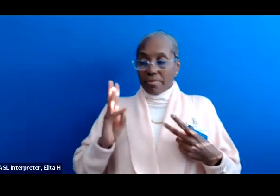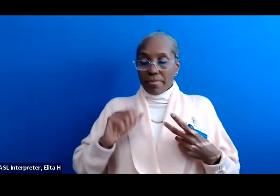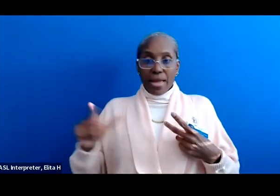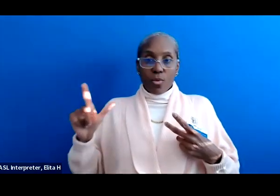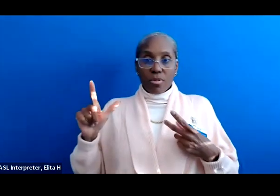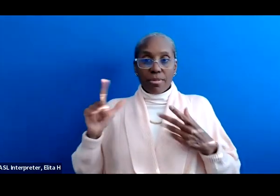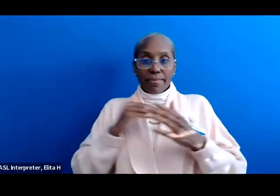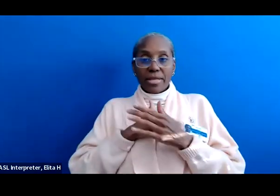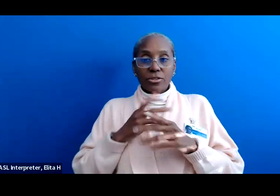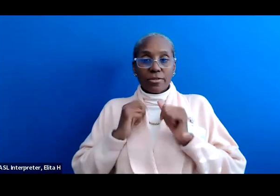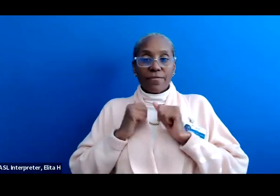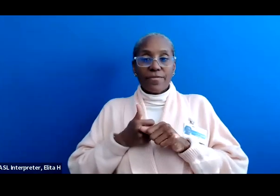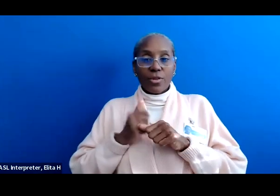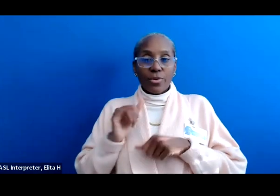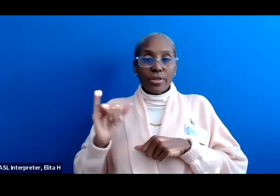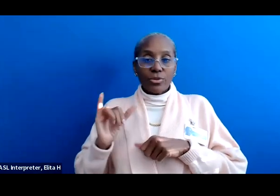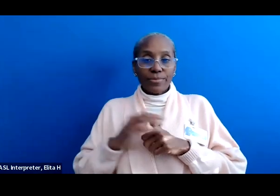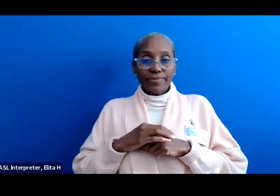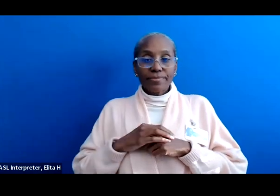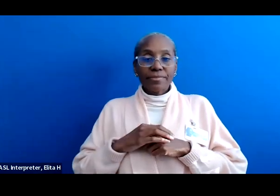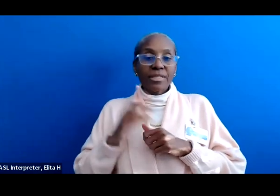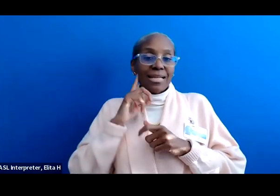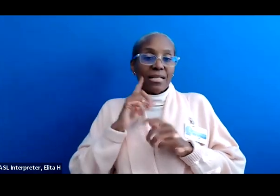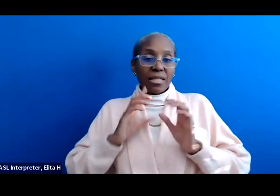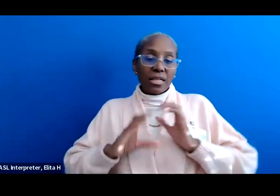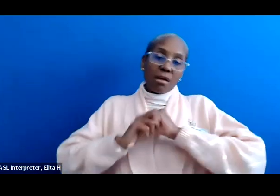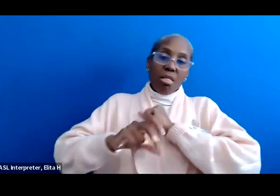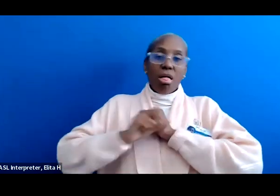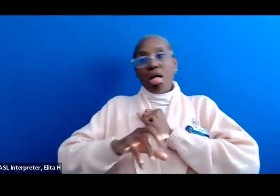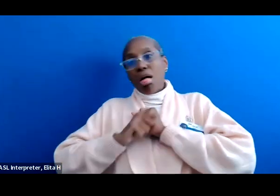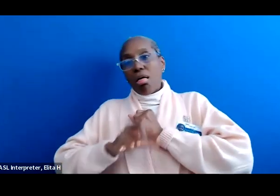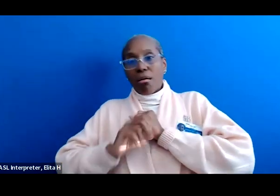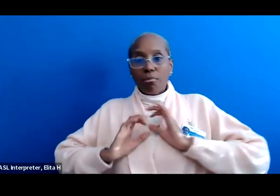Keep in line with that. Now, I sound like I'm pushing these things and I'm not pushing